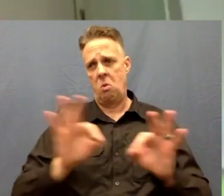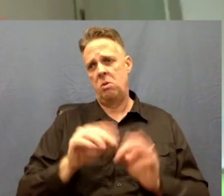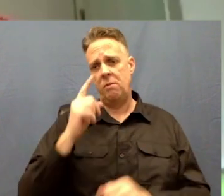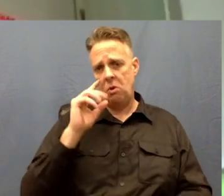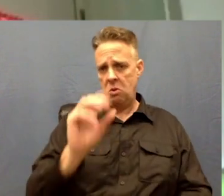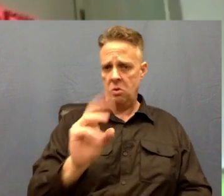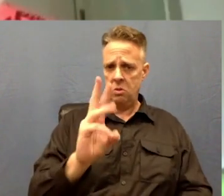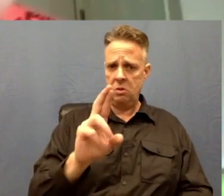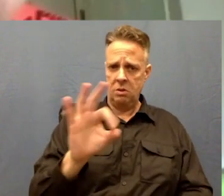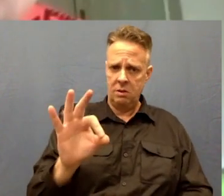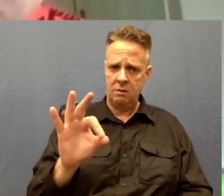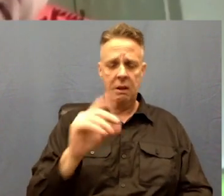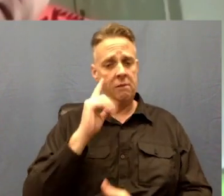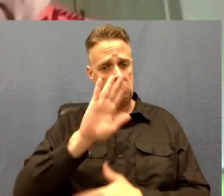THIS AND BE PART AS A WHOLE COMMUNITY TO SHARE THE NECESSARY